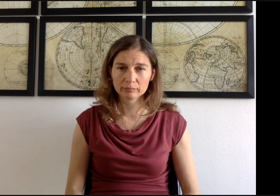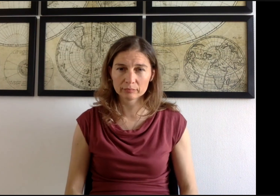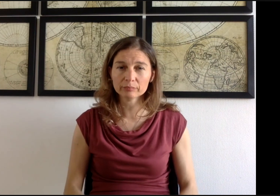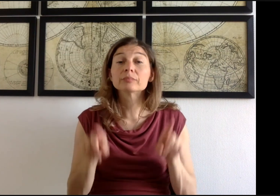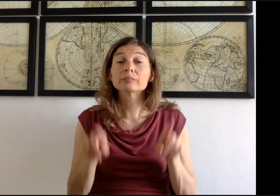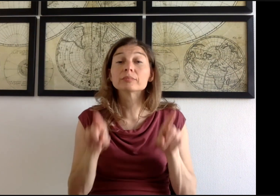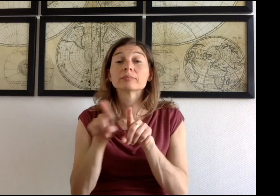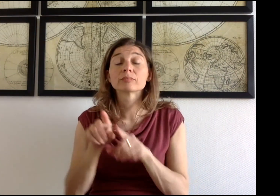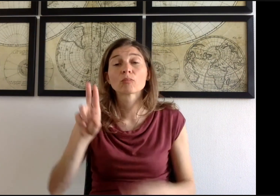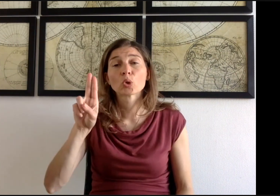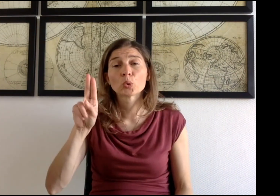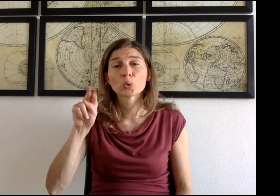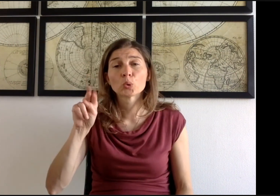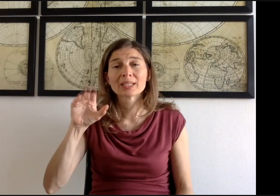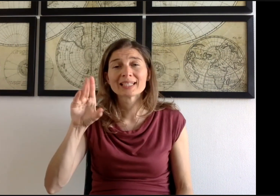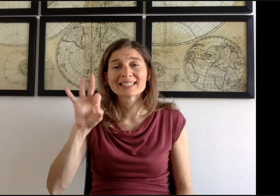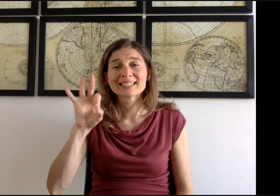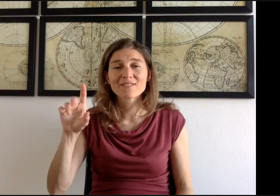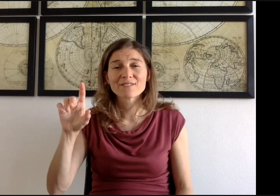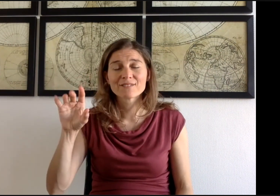and the Ministry of Education Kosovo.